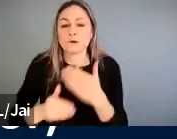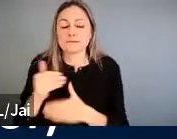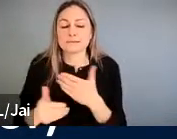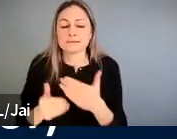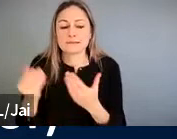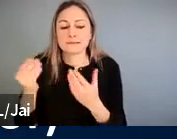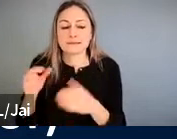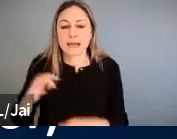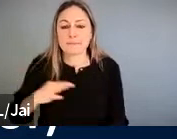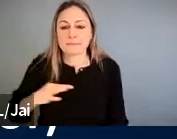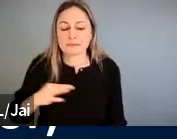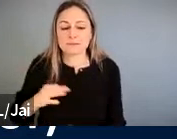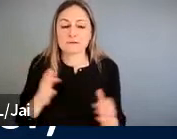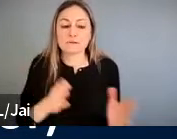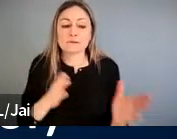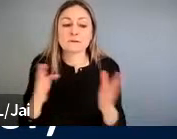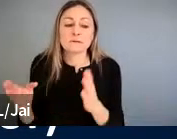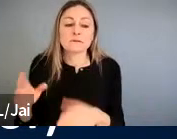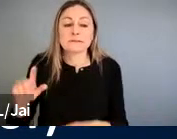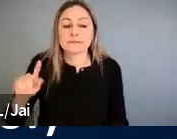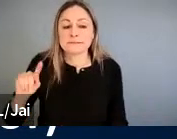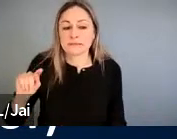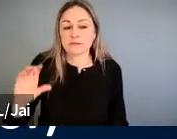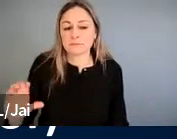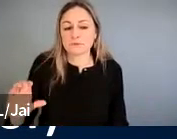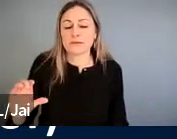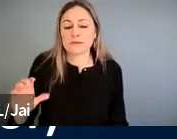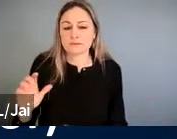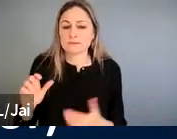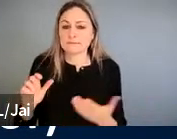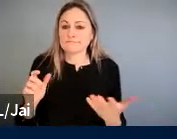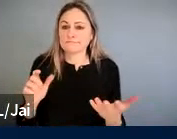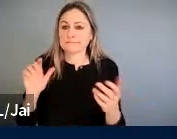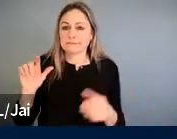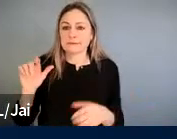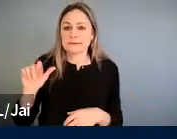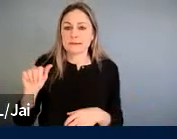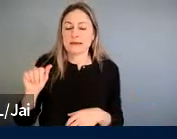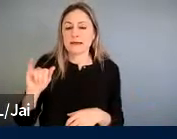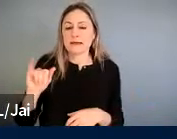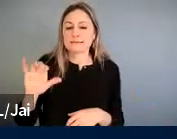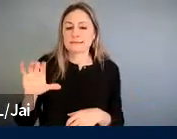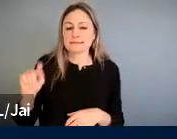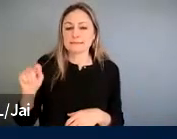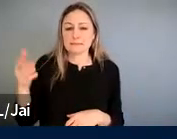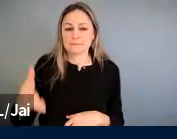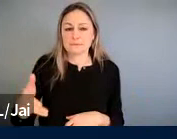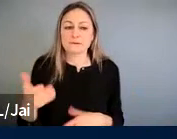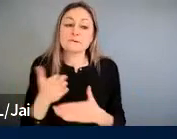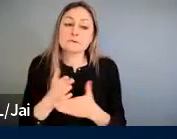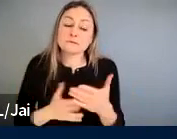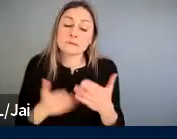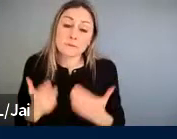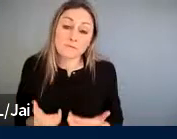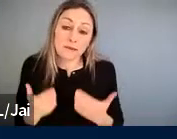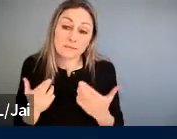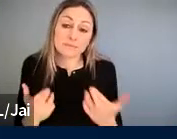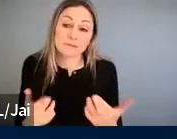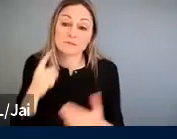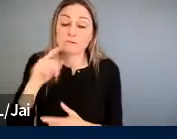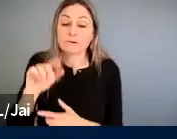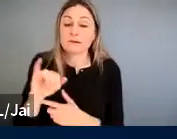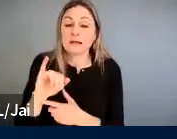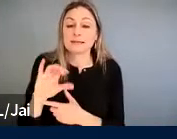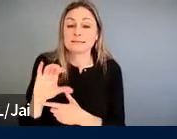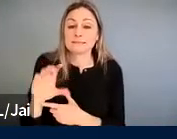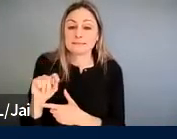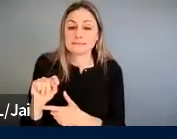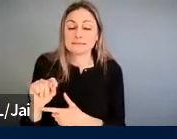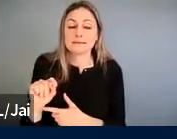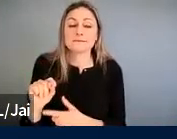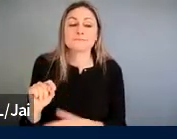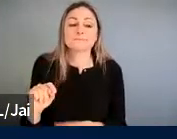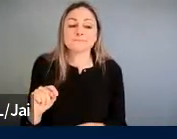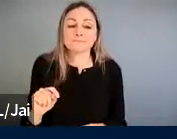are other ways in which ICT can be presented. So some of the recommendations for ICT from